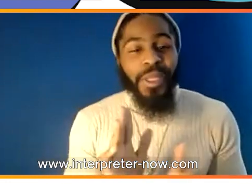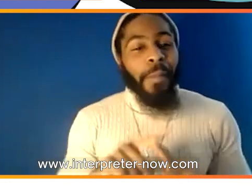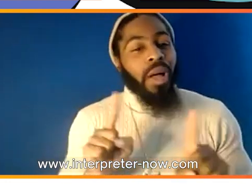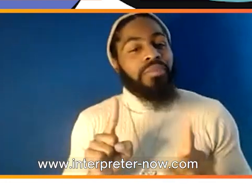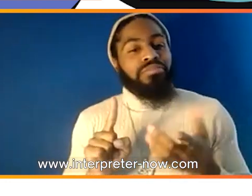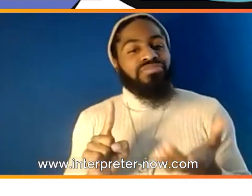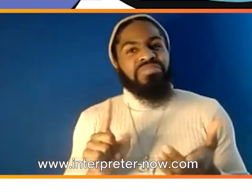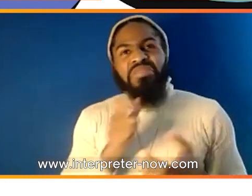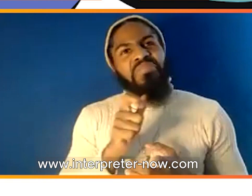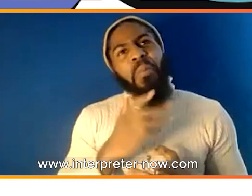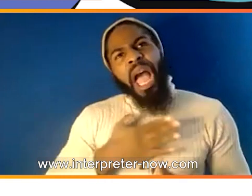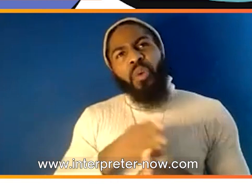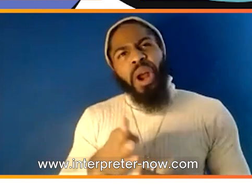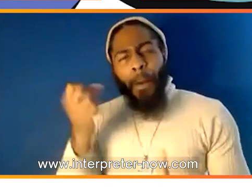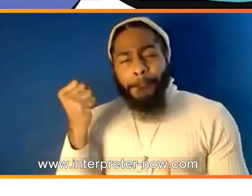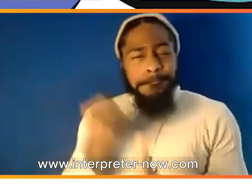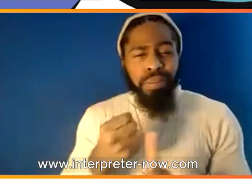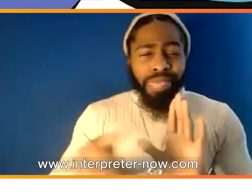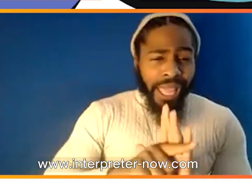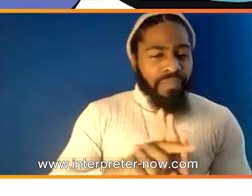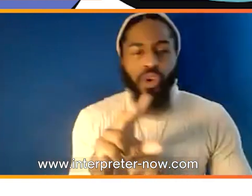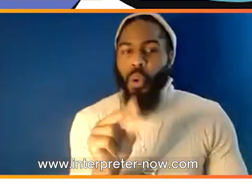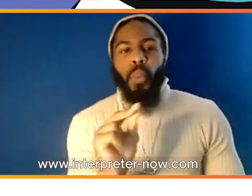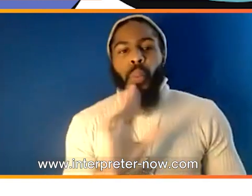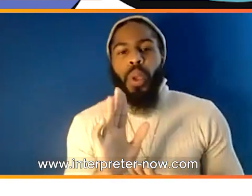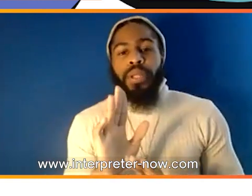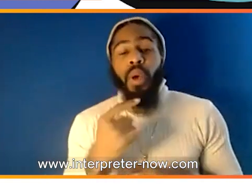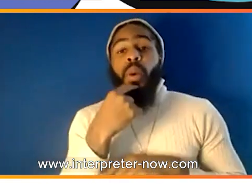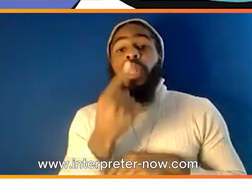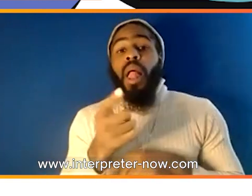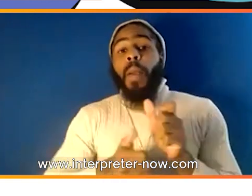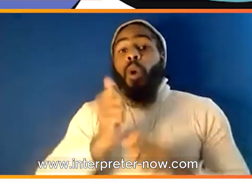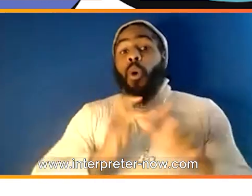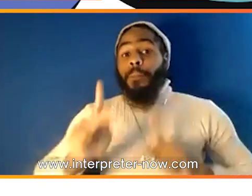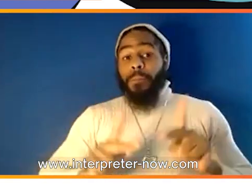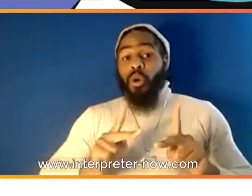here that it has made my career that much better. When you walk into the corporate office